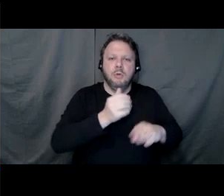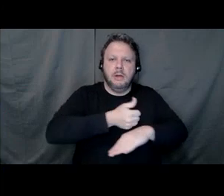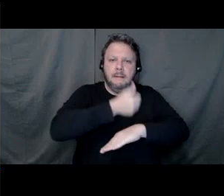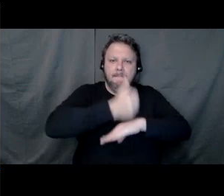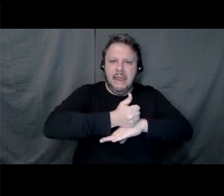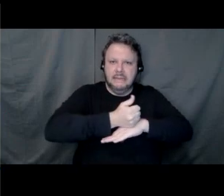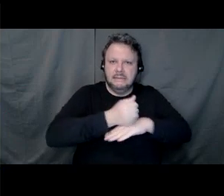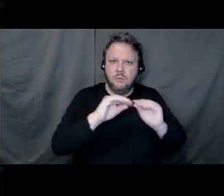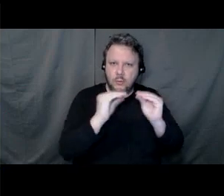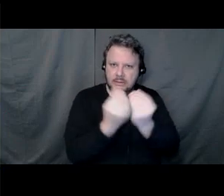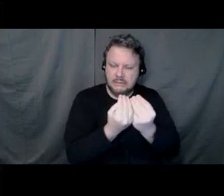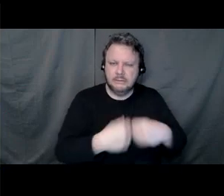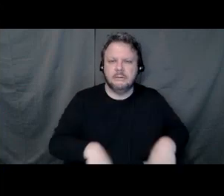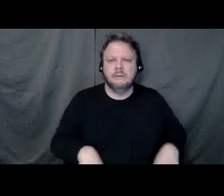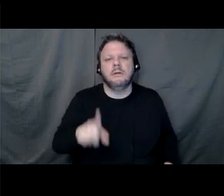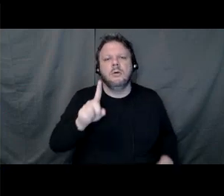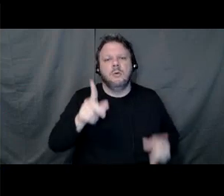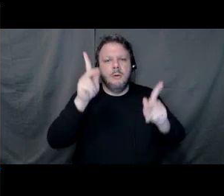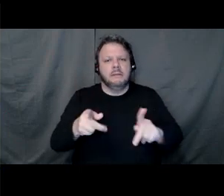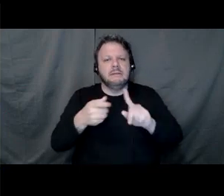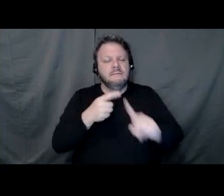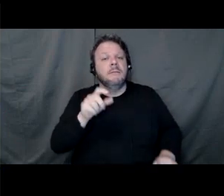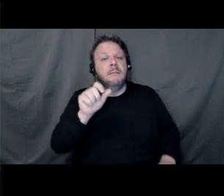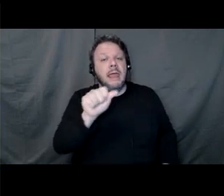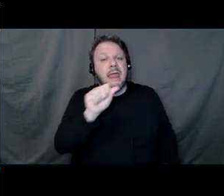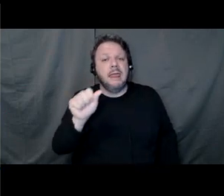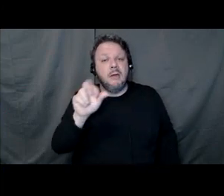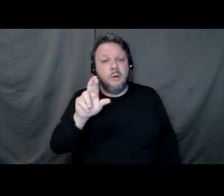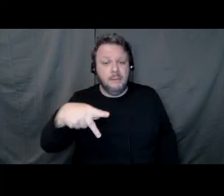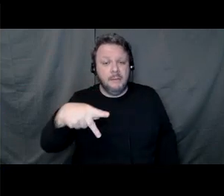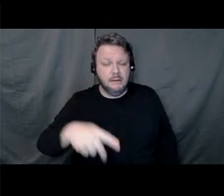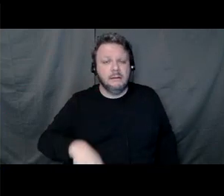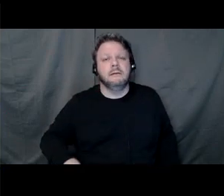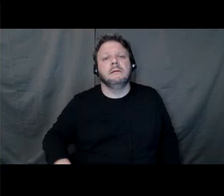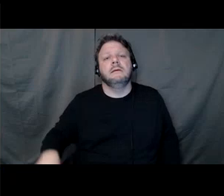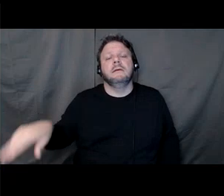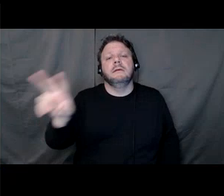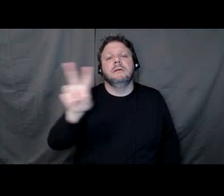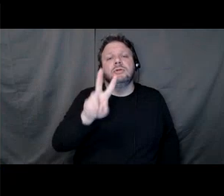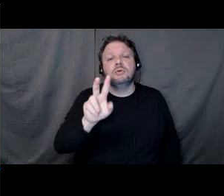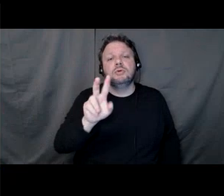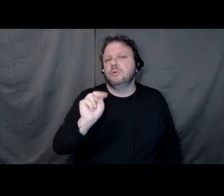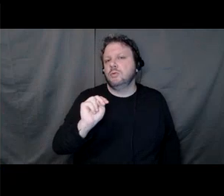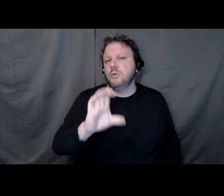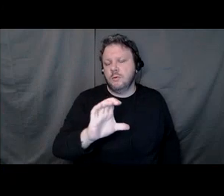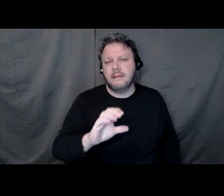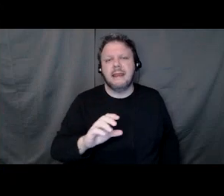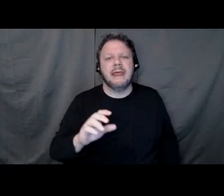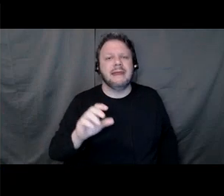one person from AARP to North Carolina senior Tar Heel legislature delegates.